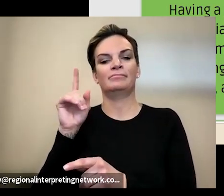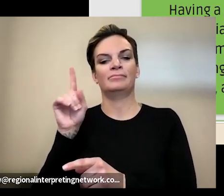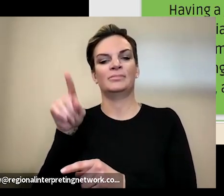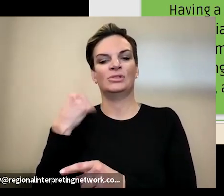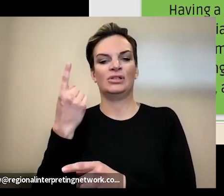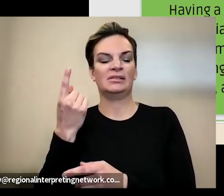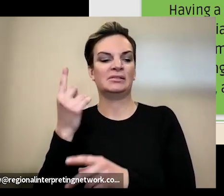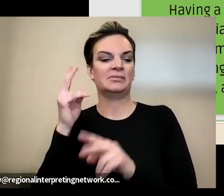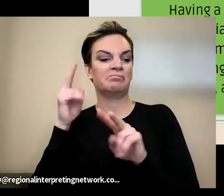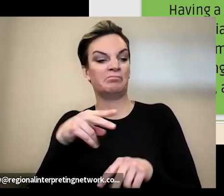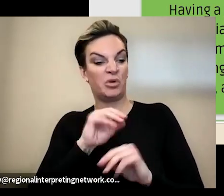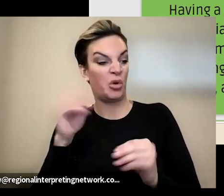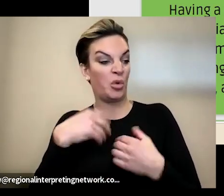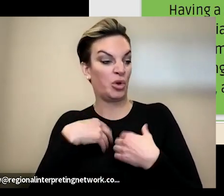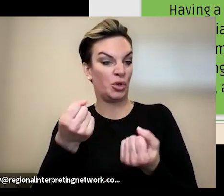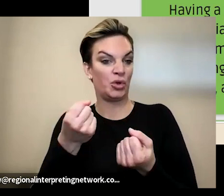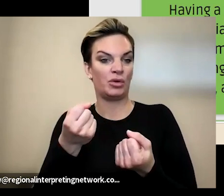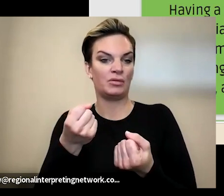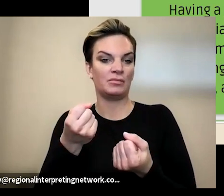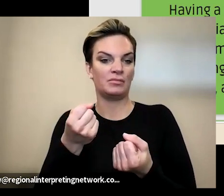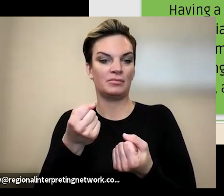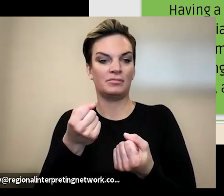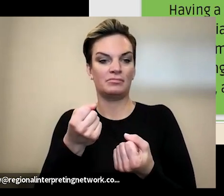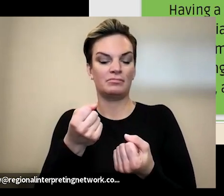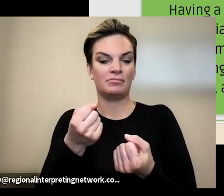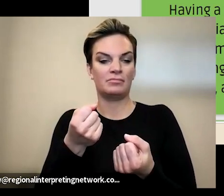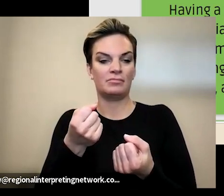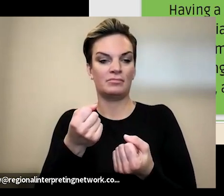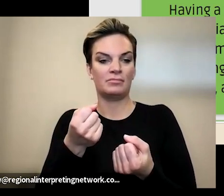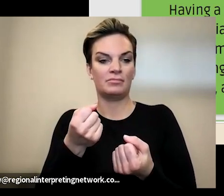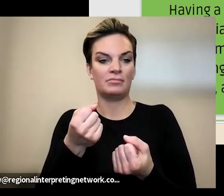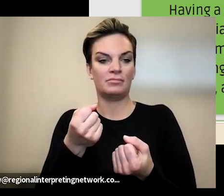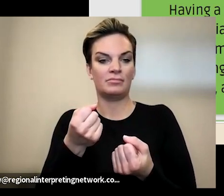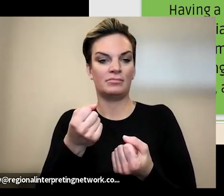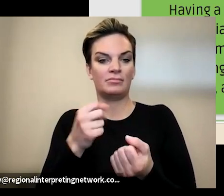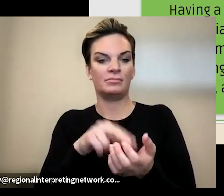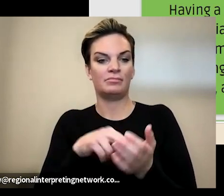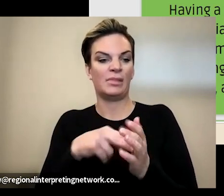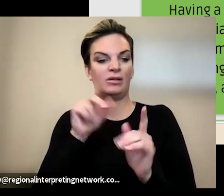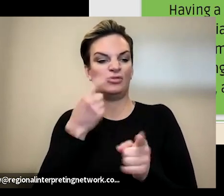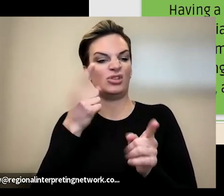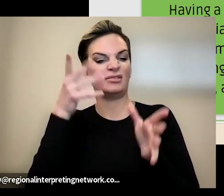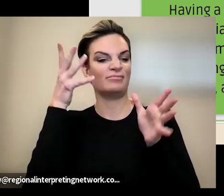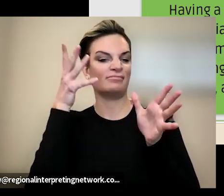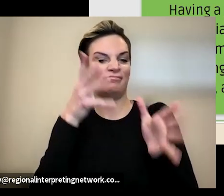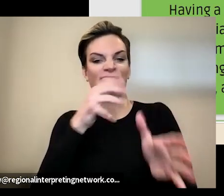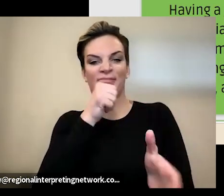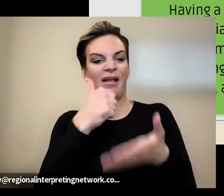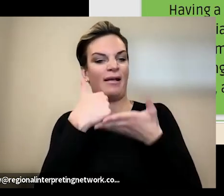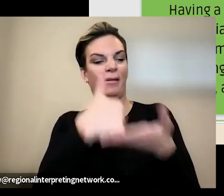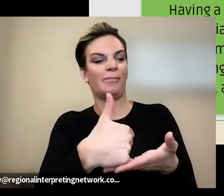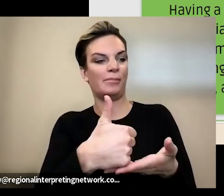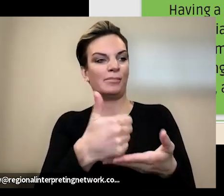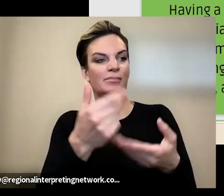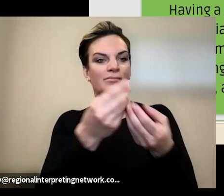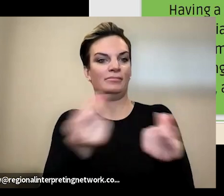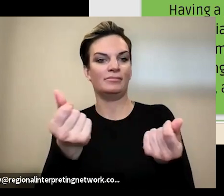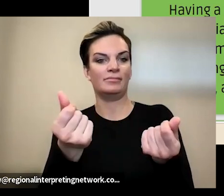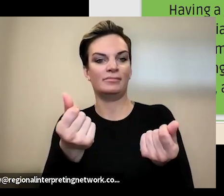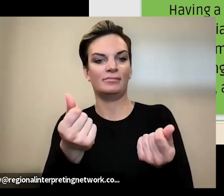there was not a cure, there was abandonment in that the end goal was no symptoms and that